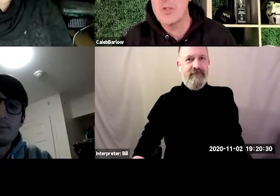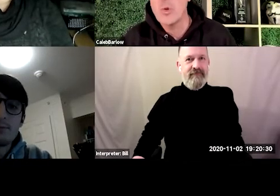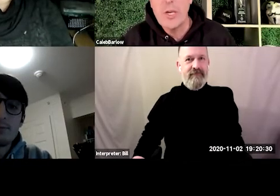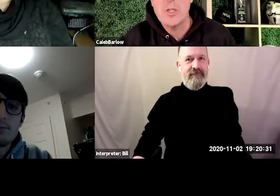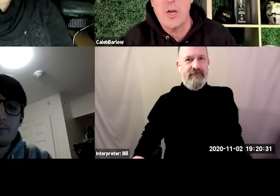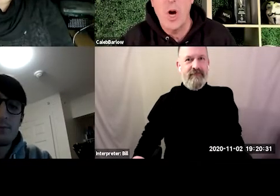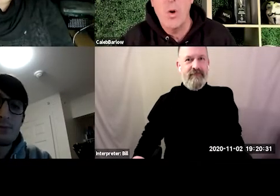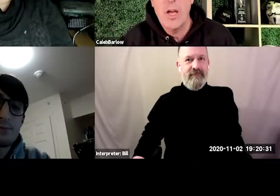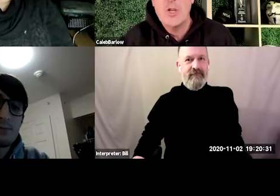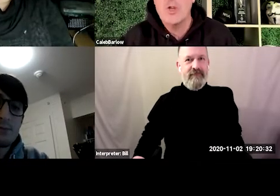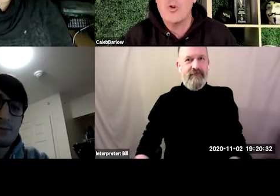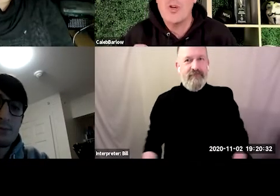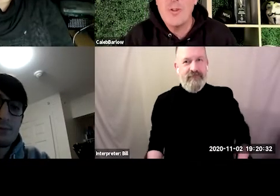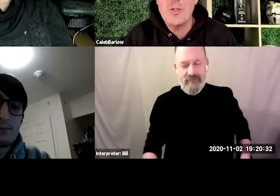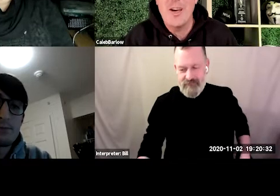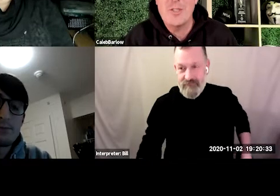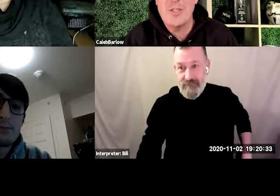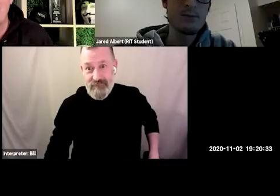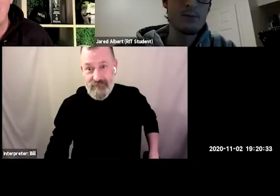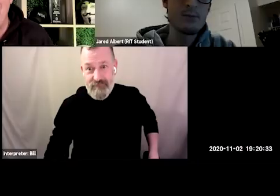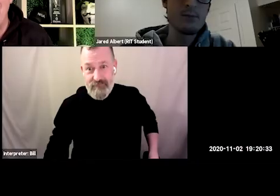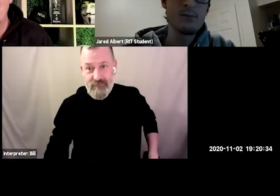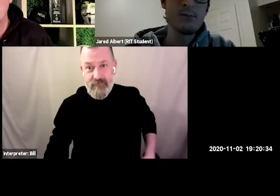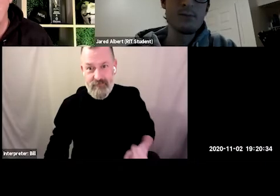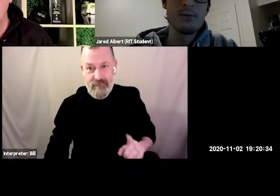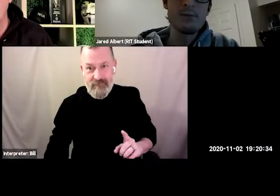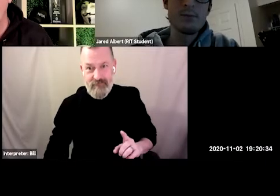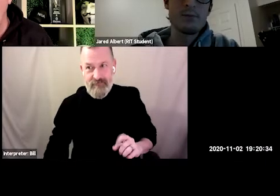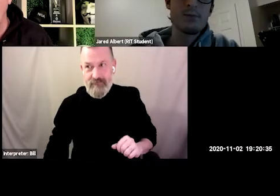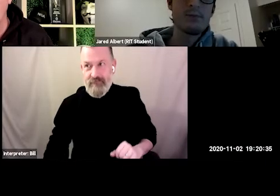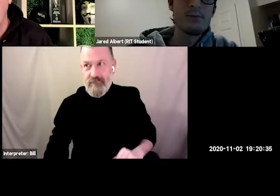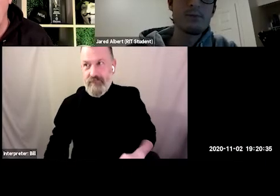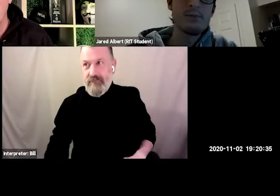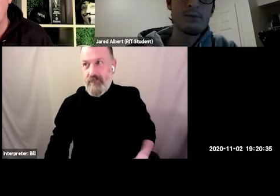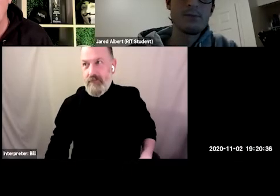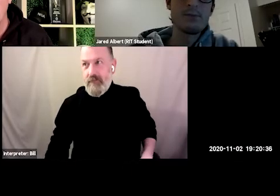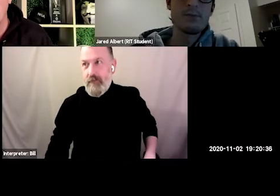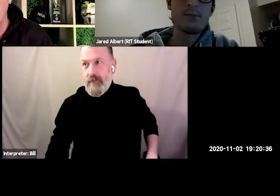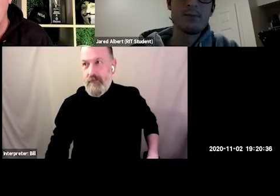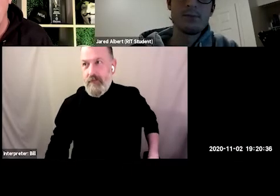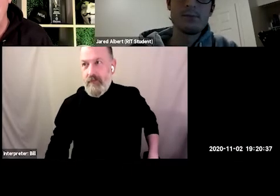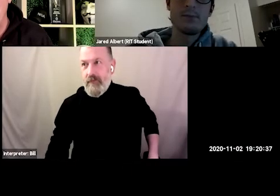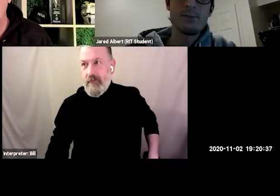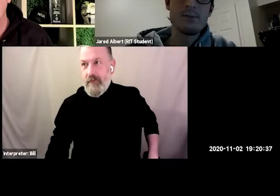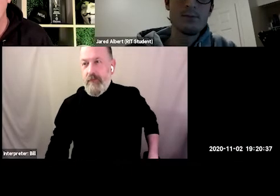two weeks ago so universal health systems has almost 400 hospitals and,